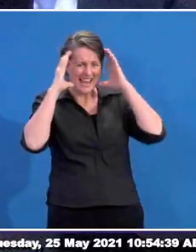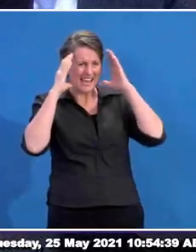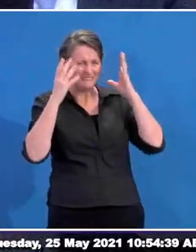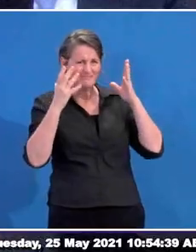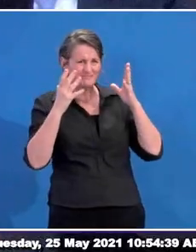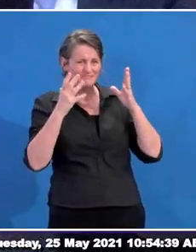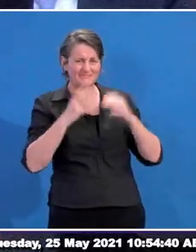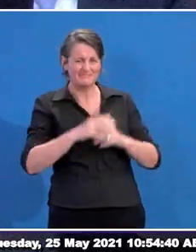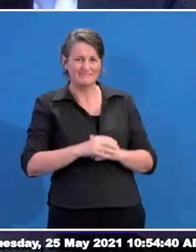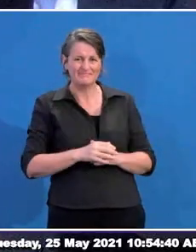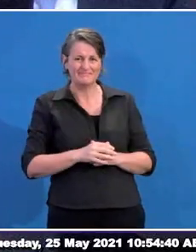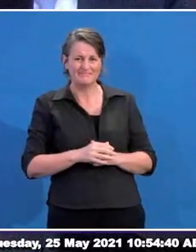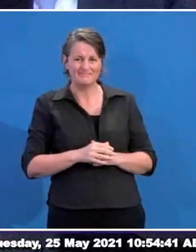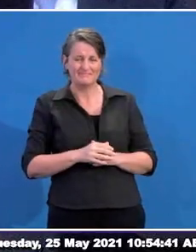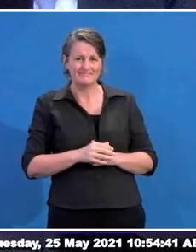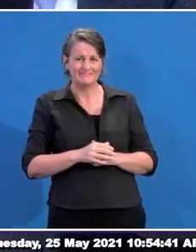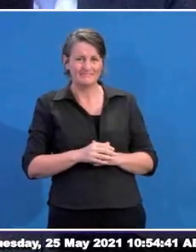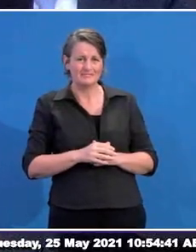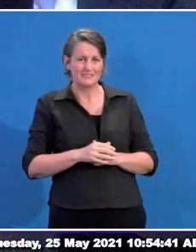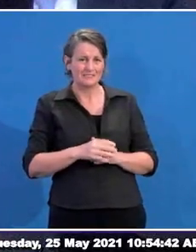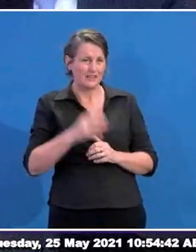over her frontal temporal region